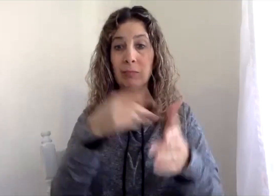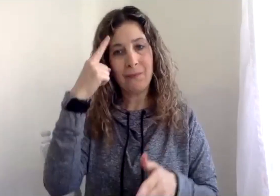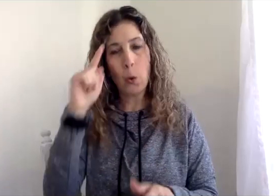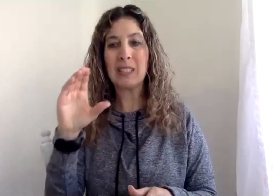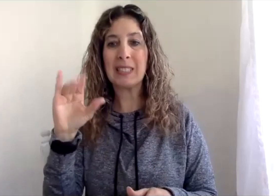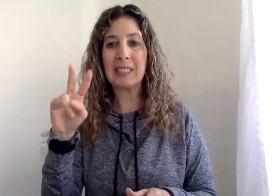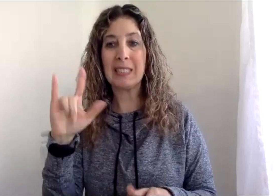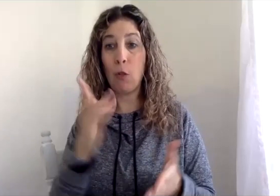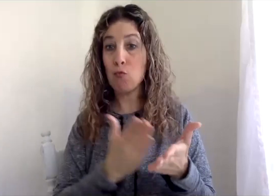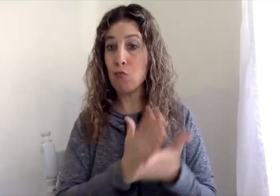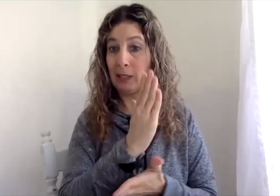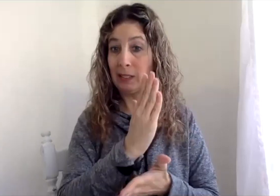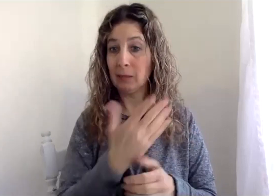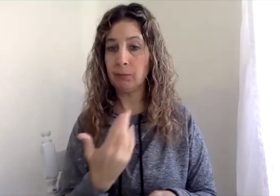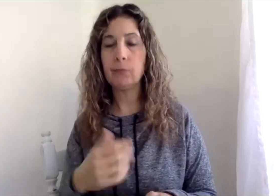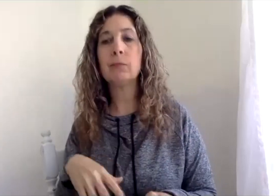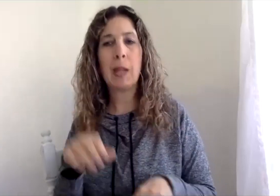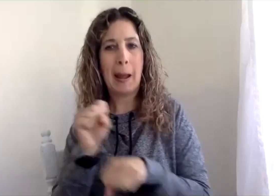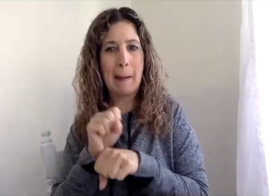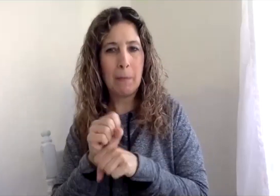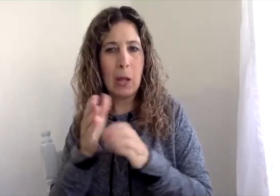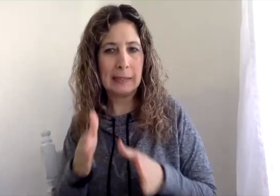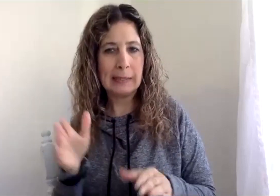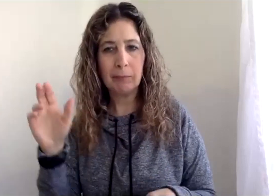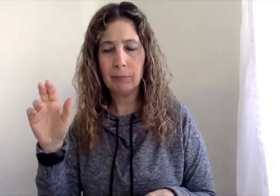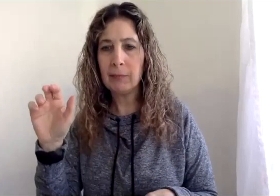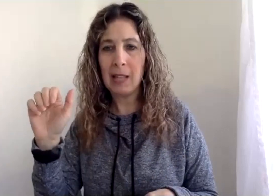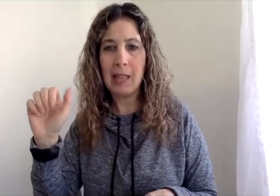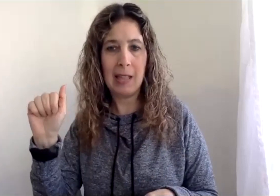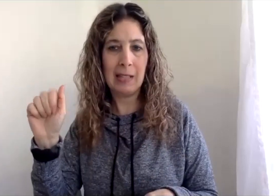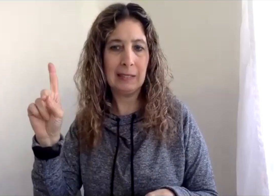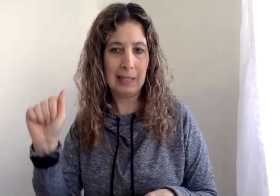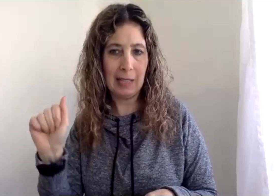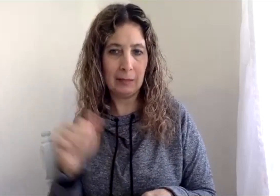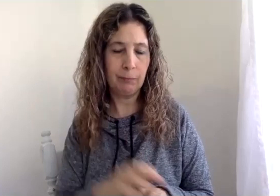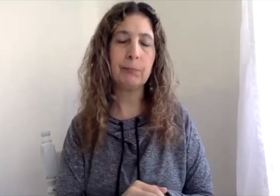Greg Osborn who is suing for his civil rights related to his employment there